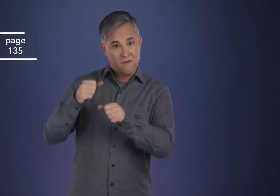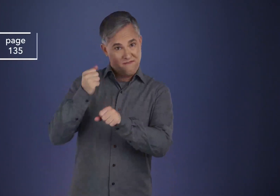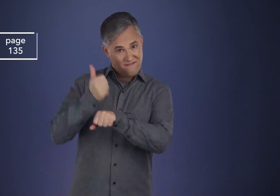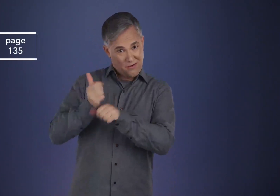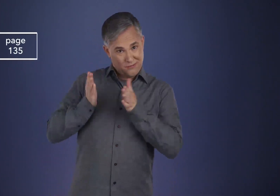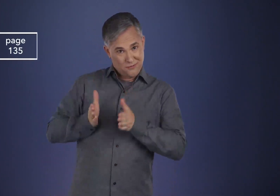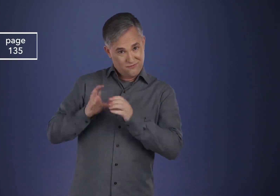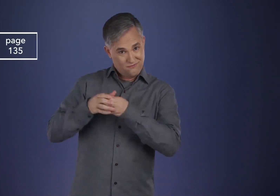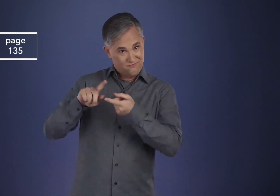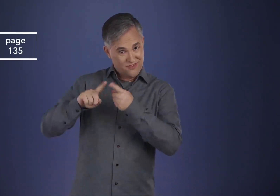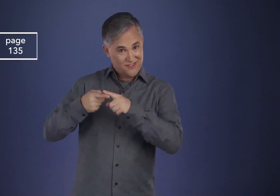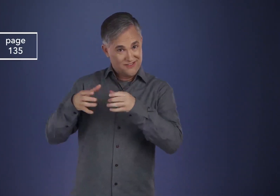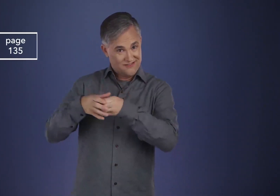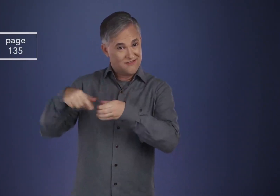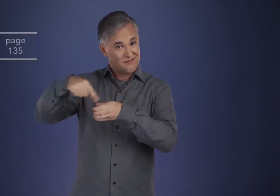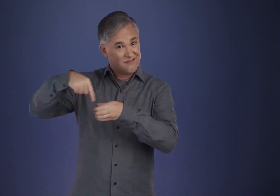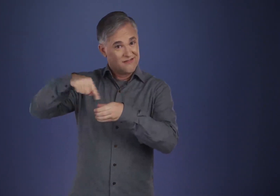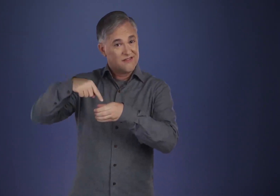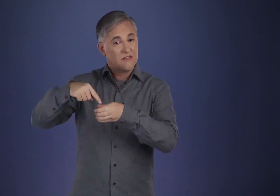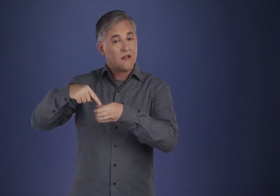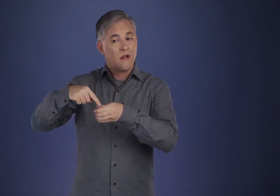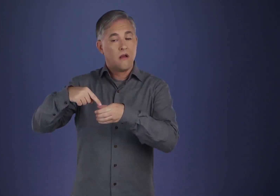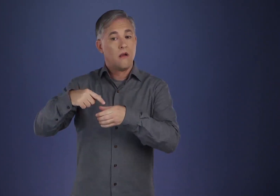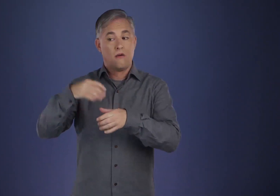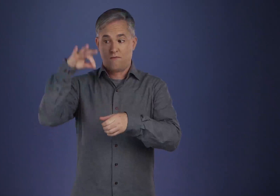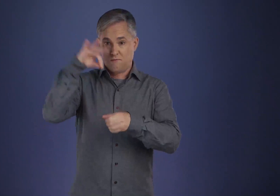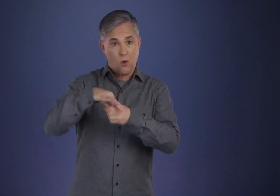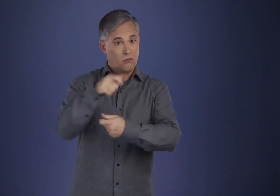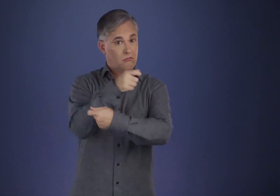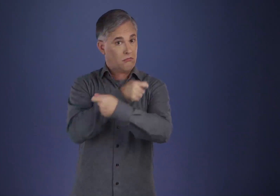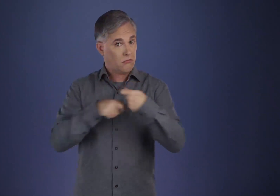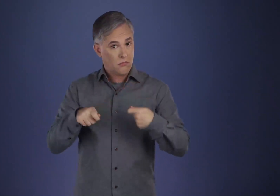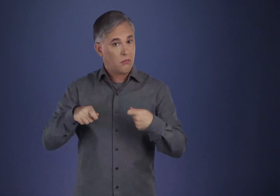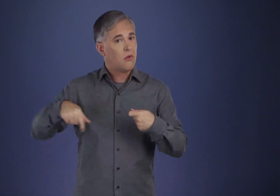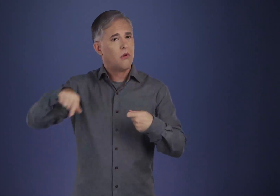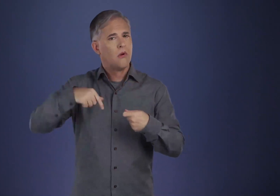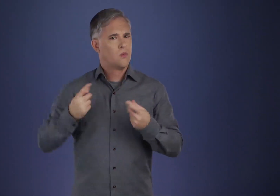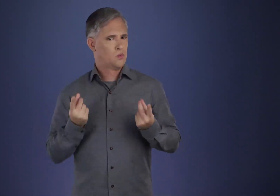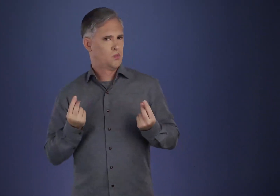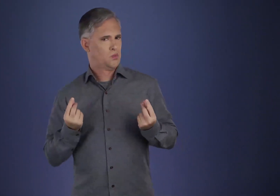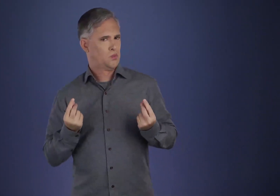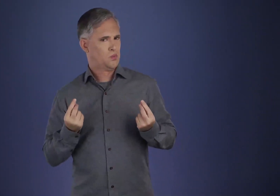Let’s turn again to the deposed founder and his friends. What becomes of them?